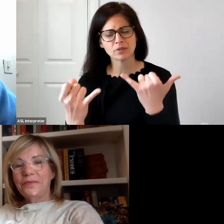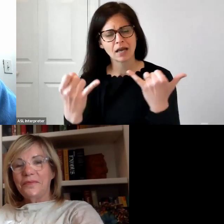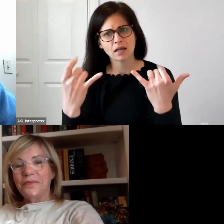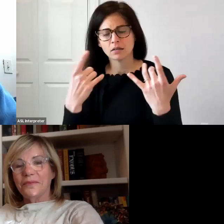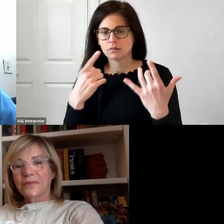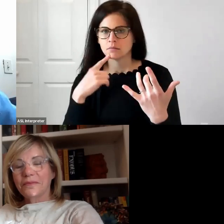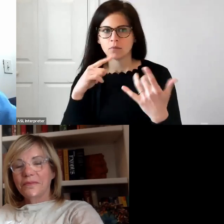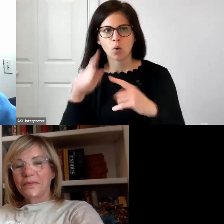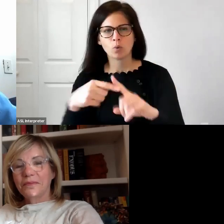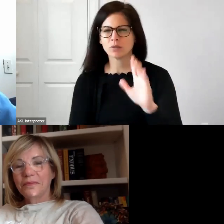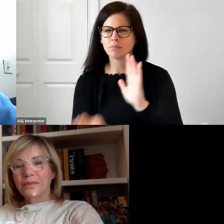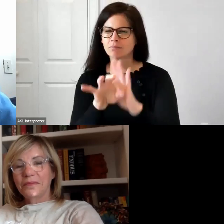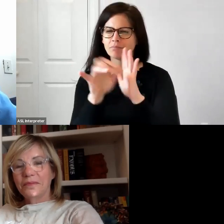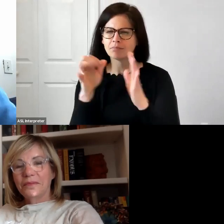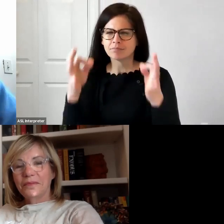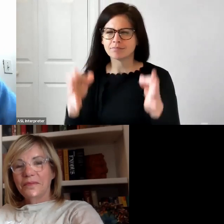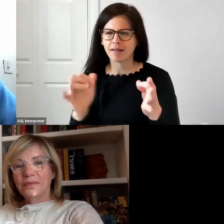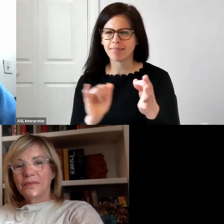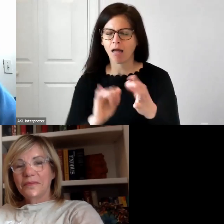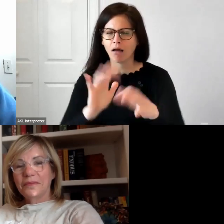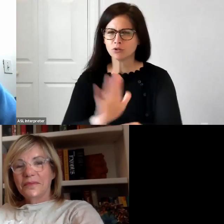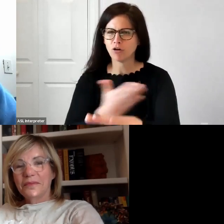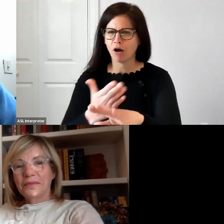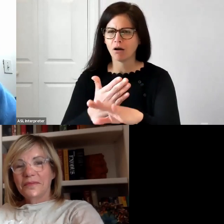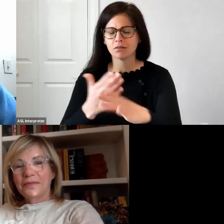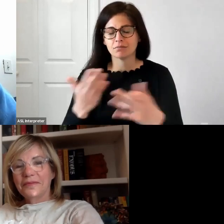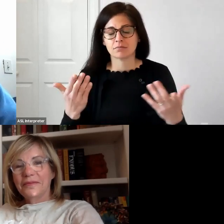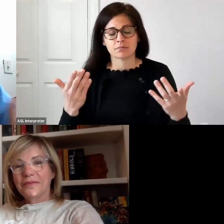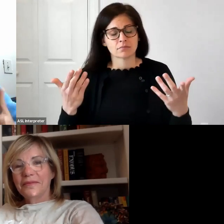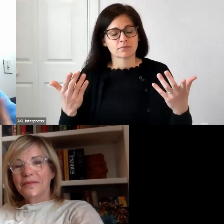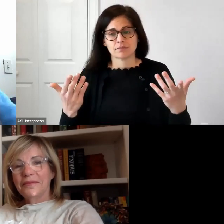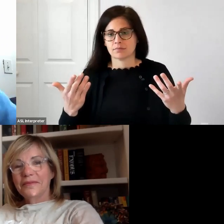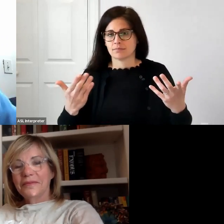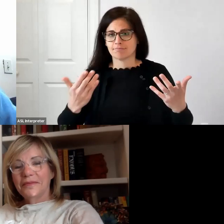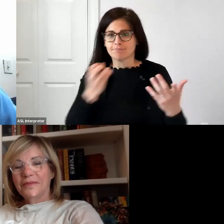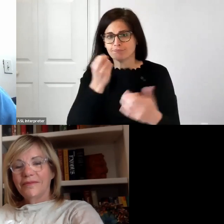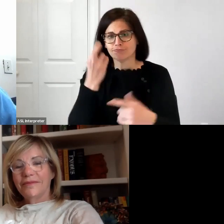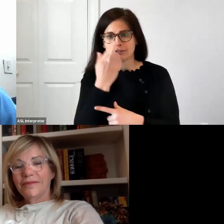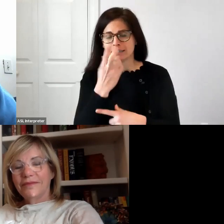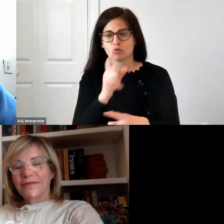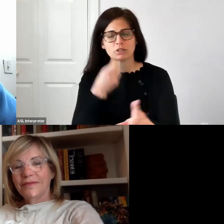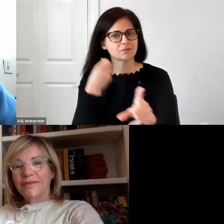when you chose that song, who knew it would resonate so much, thank you, thank you.